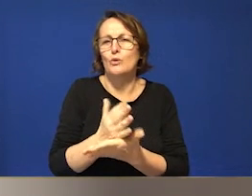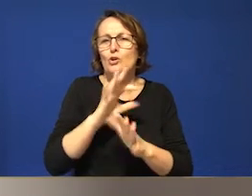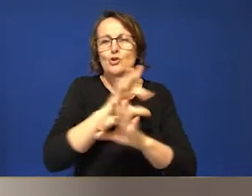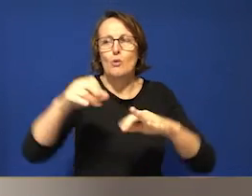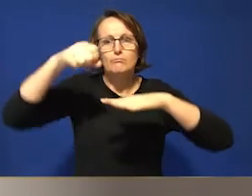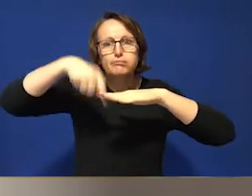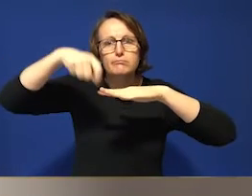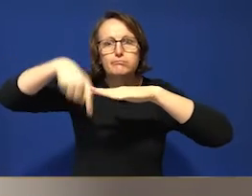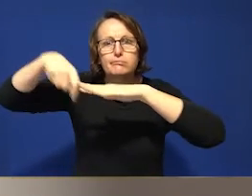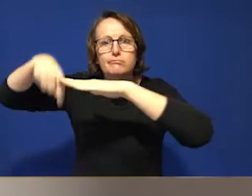the water doesn't get in. Get in, okay.